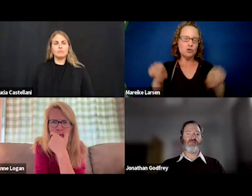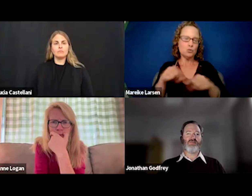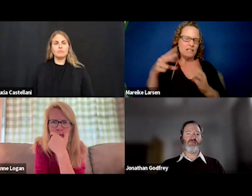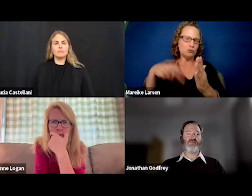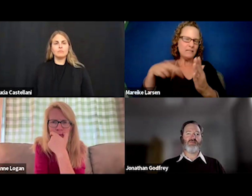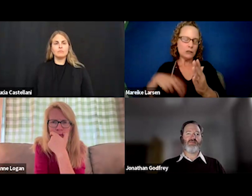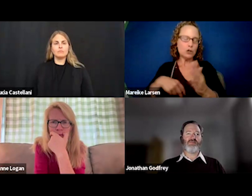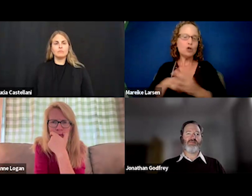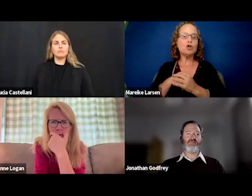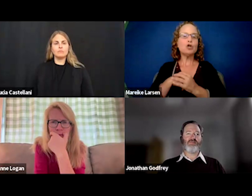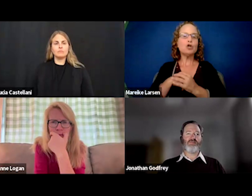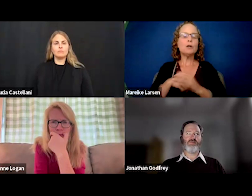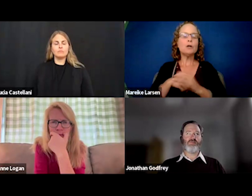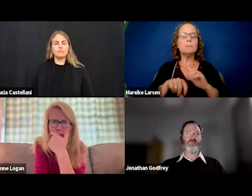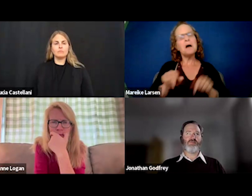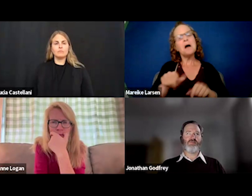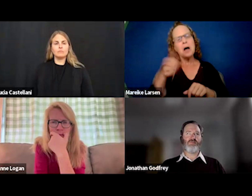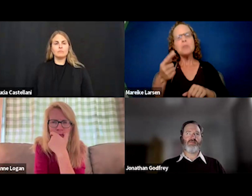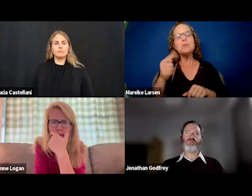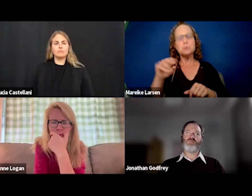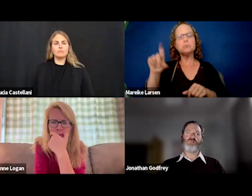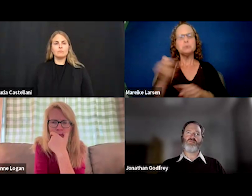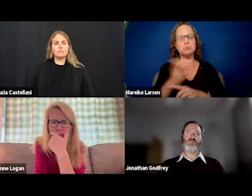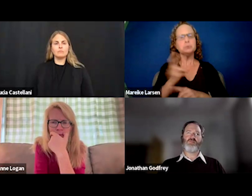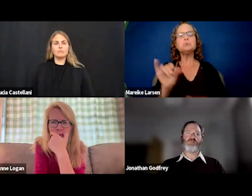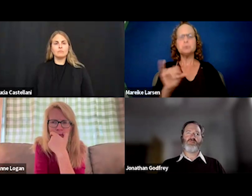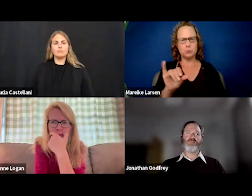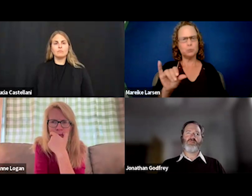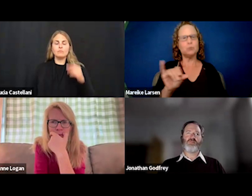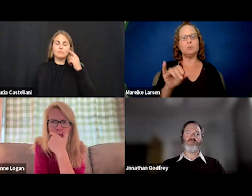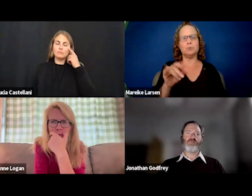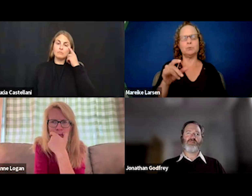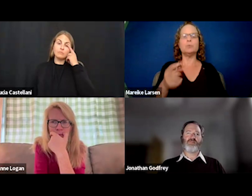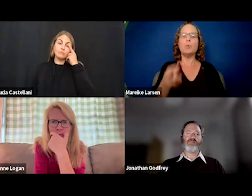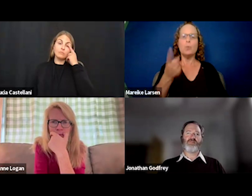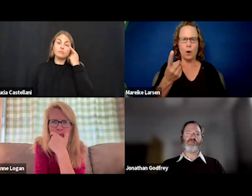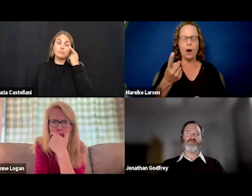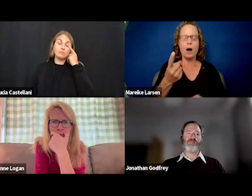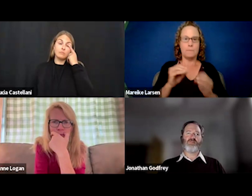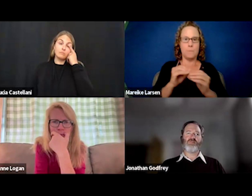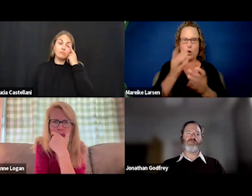but there are also other tools that I use. One of the more interesting things